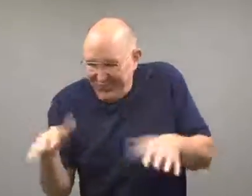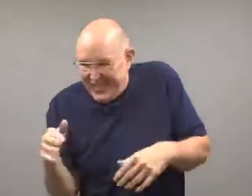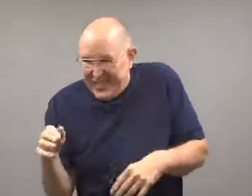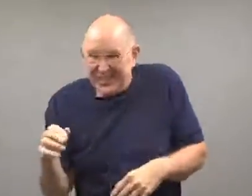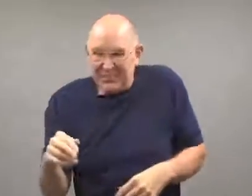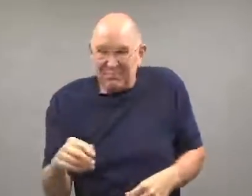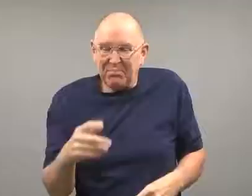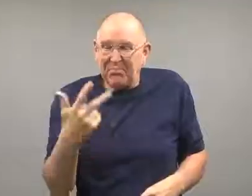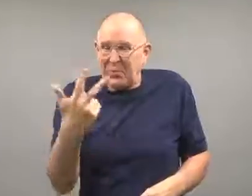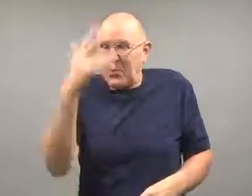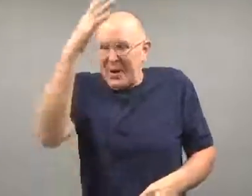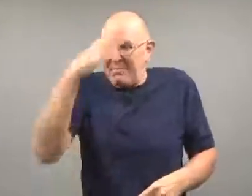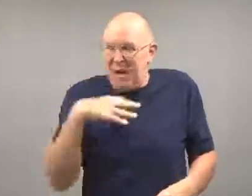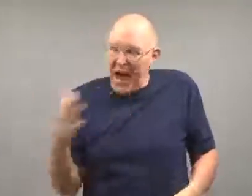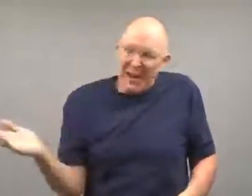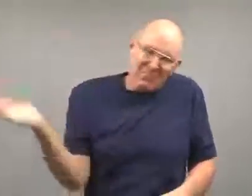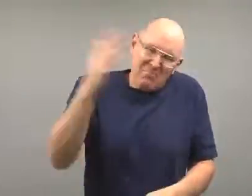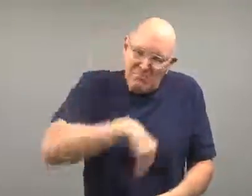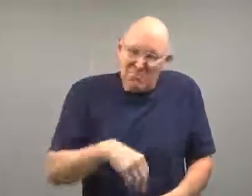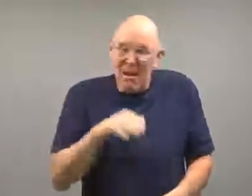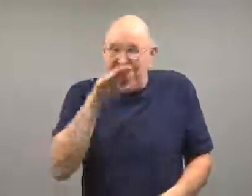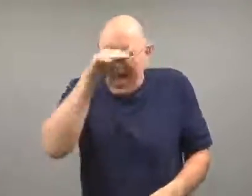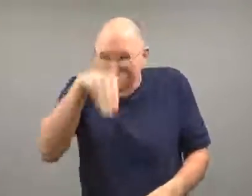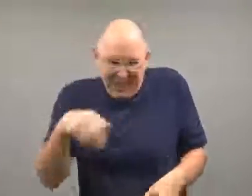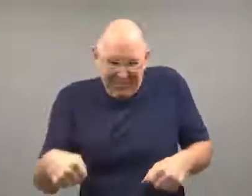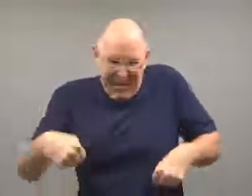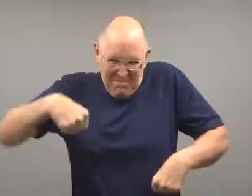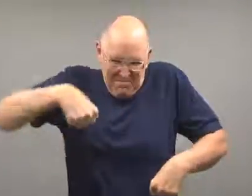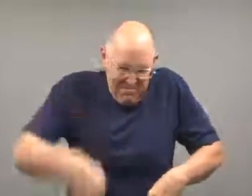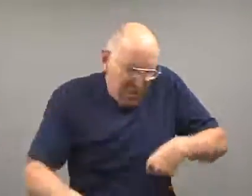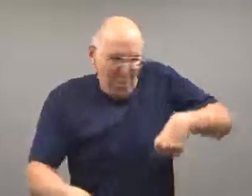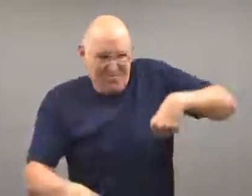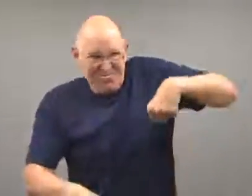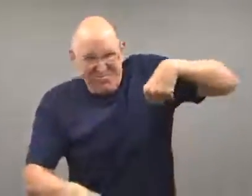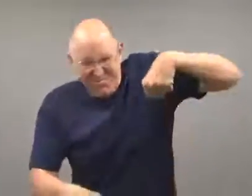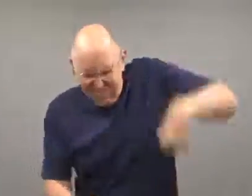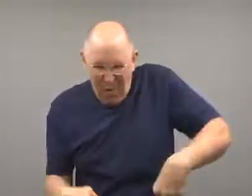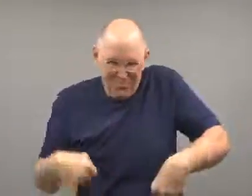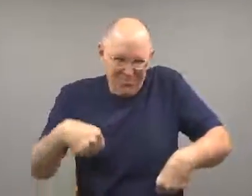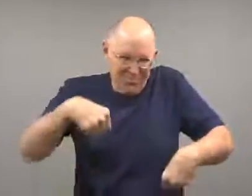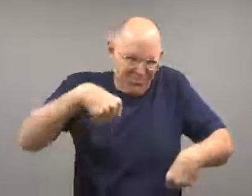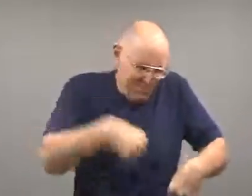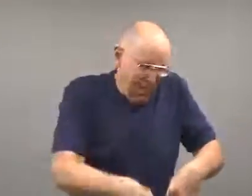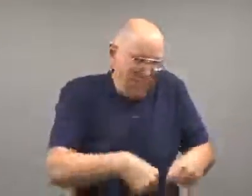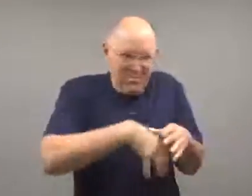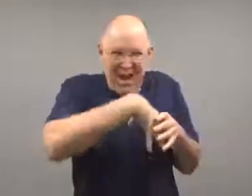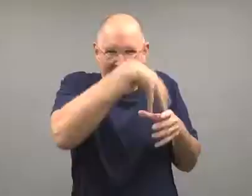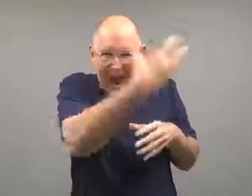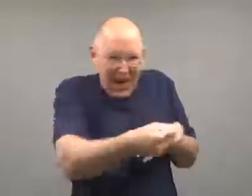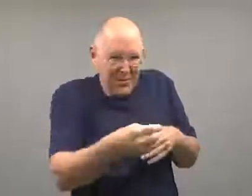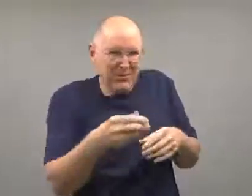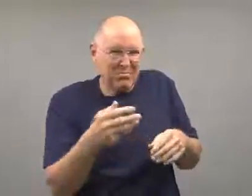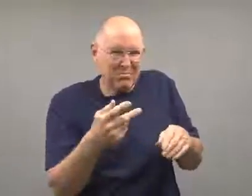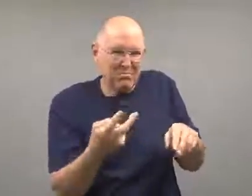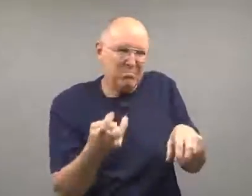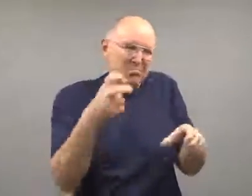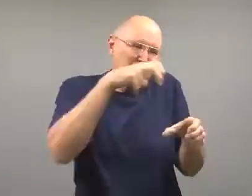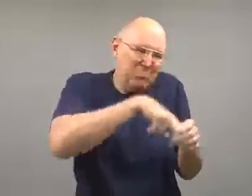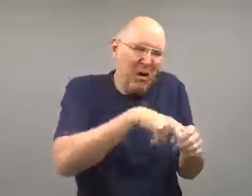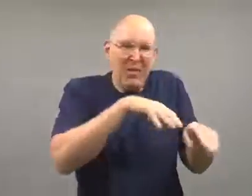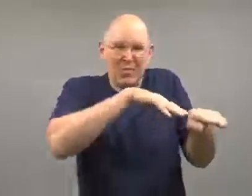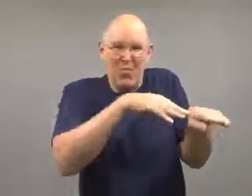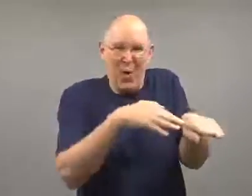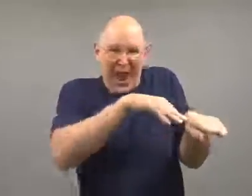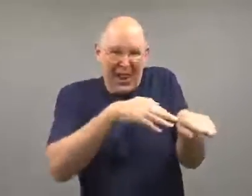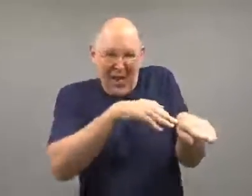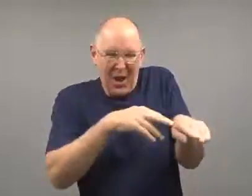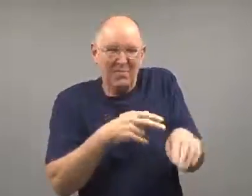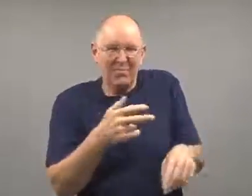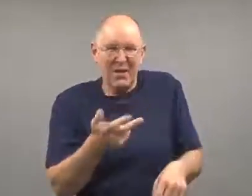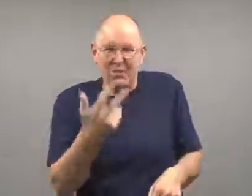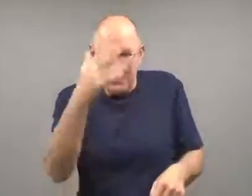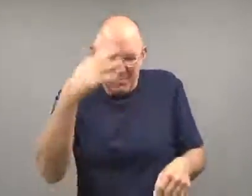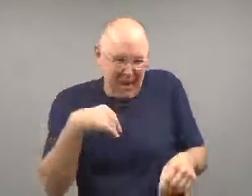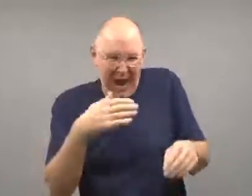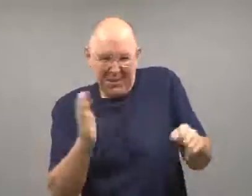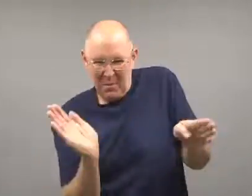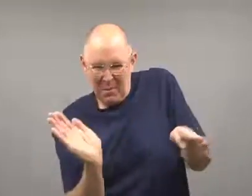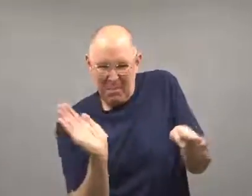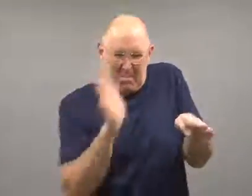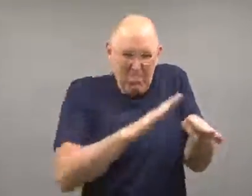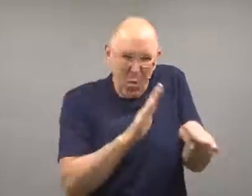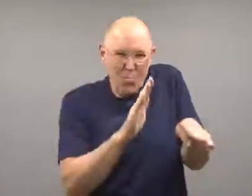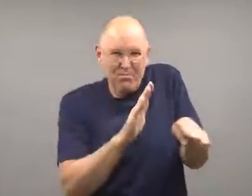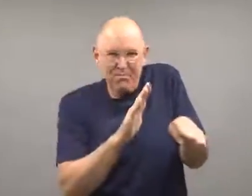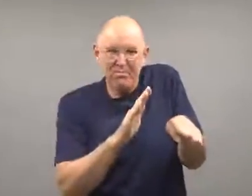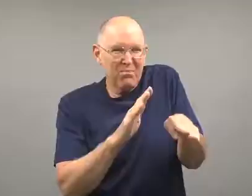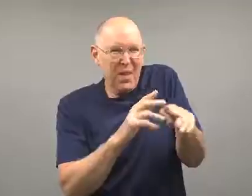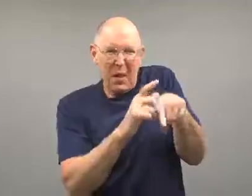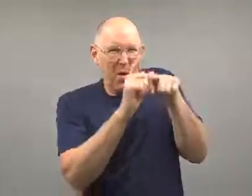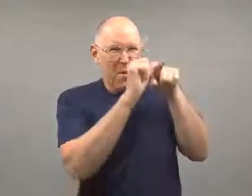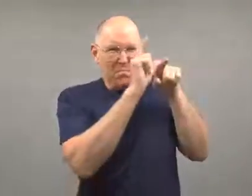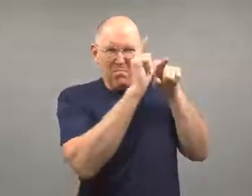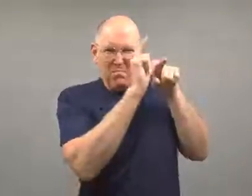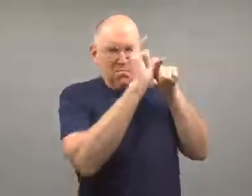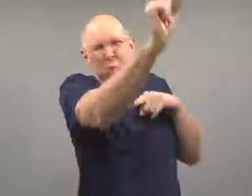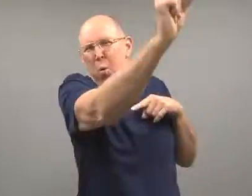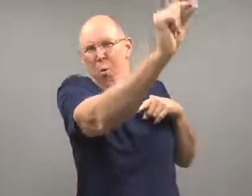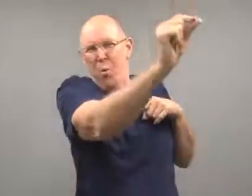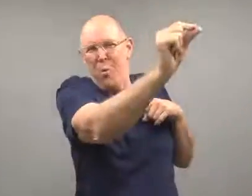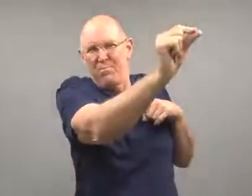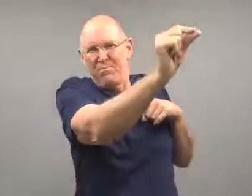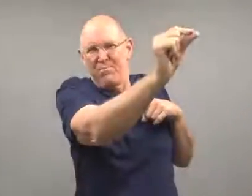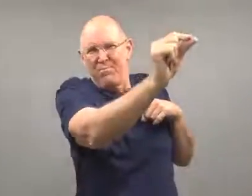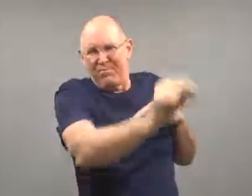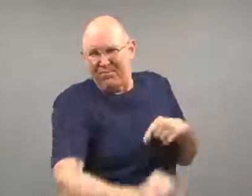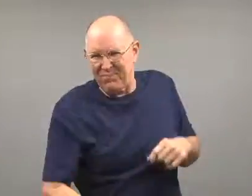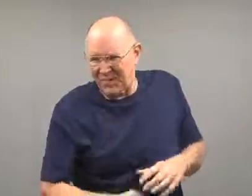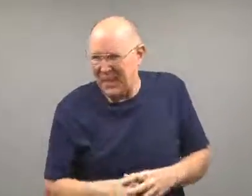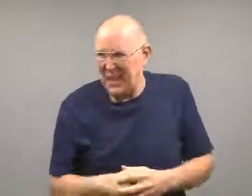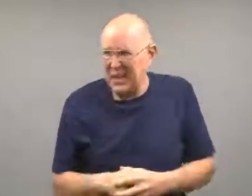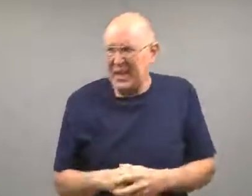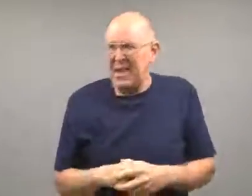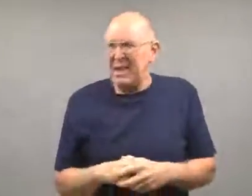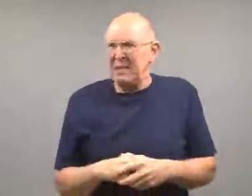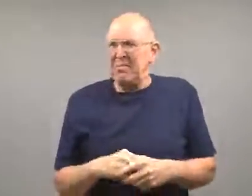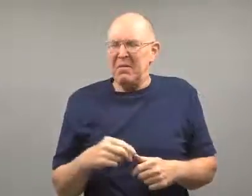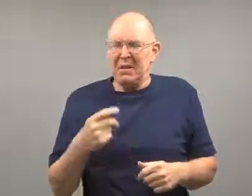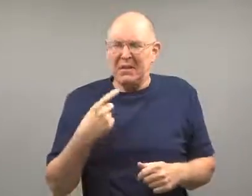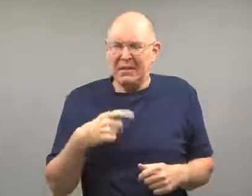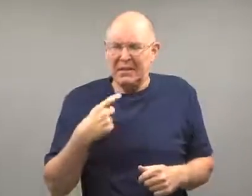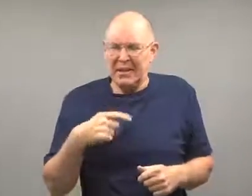Then the three guys called the elephant back out and back into the trailer.